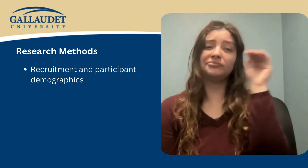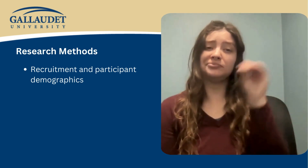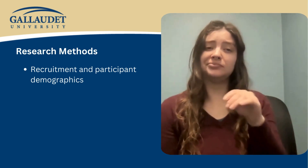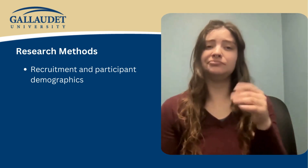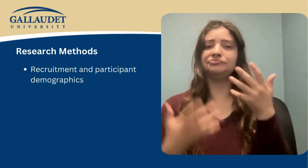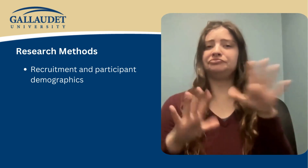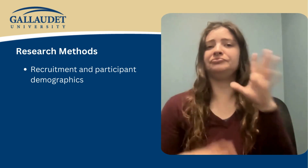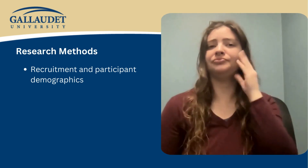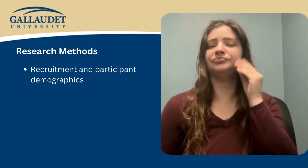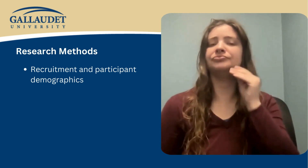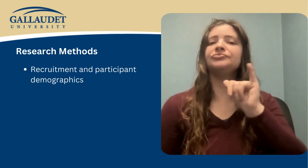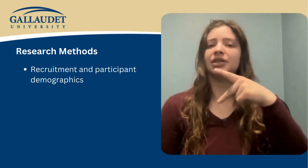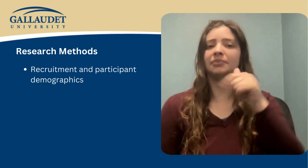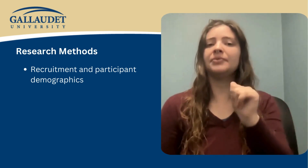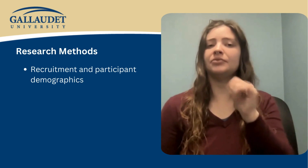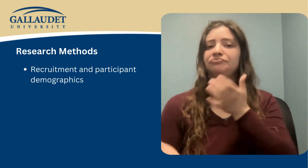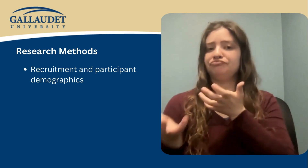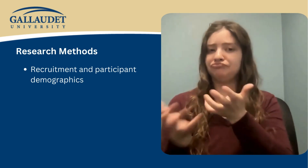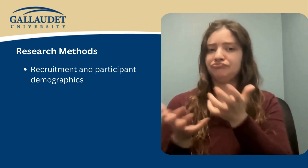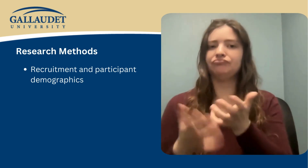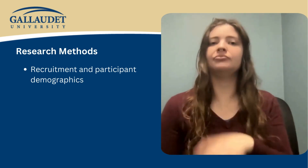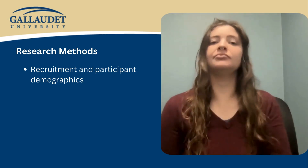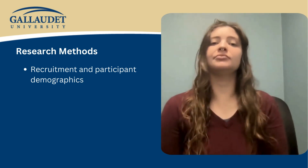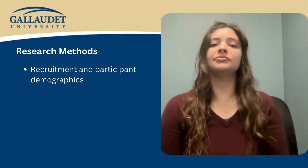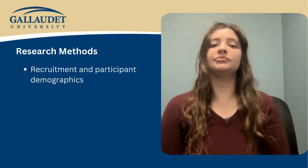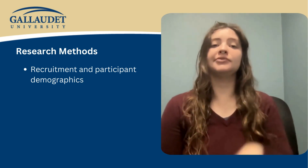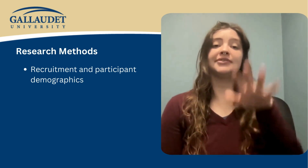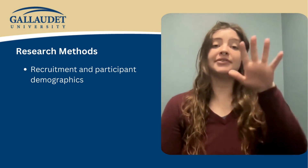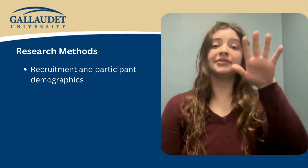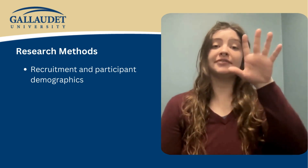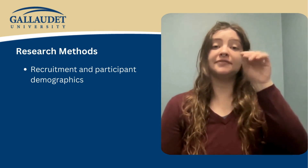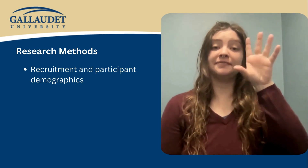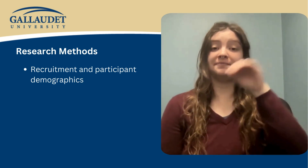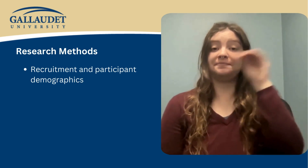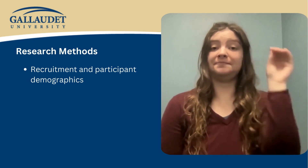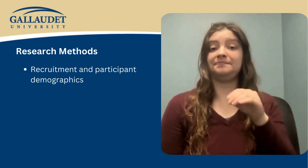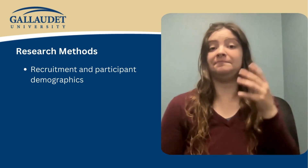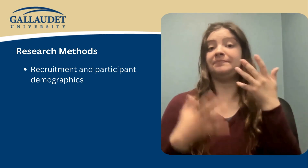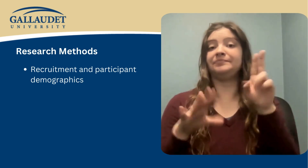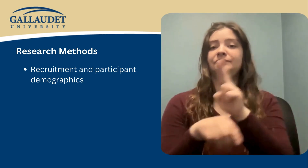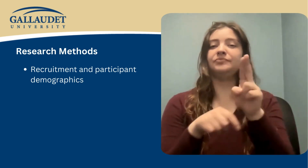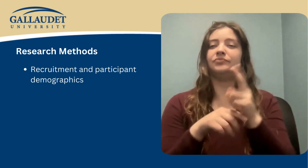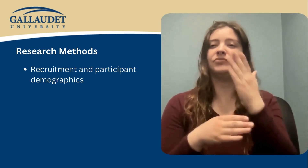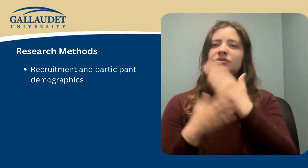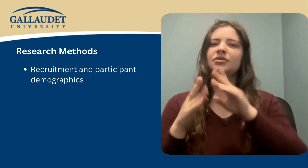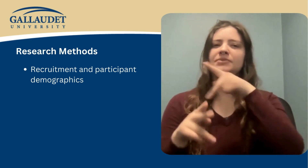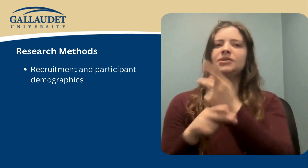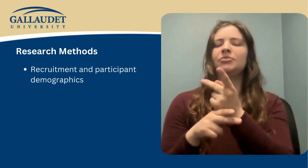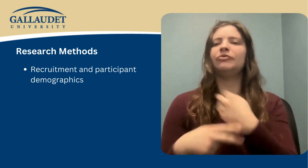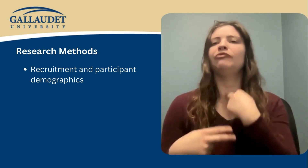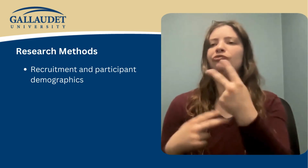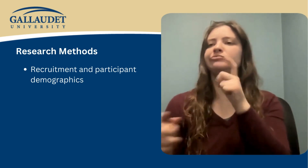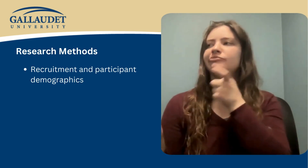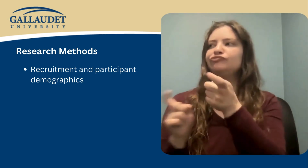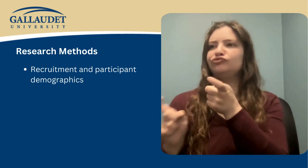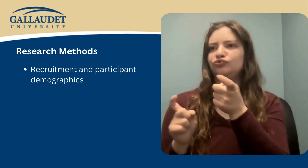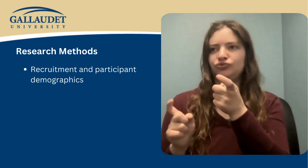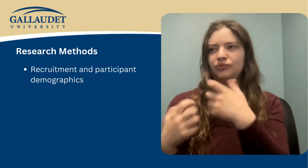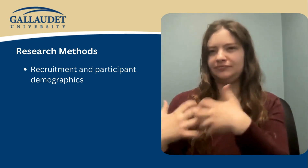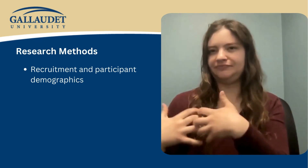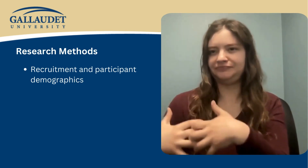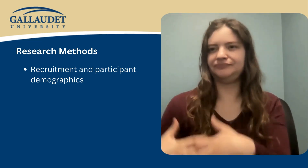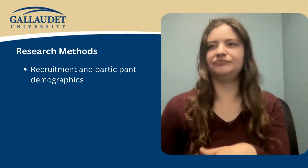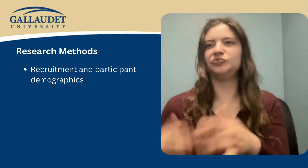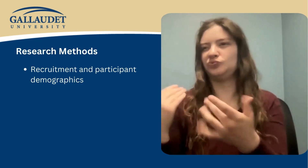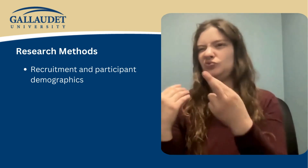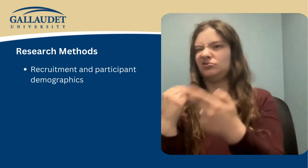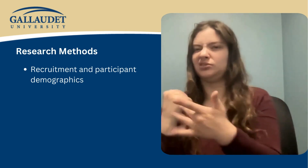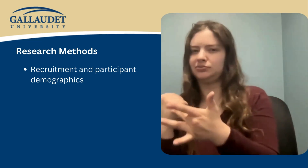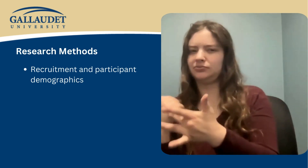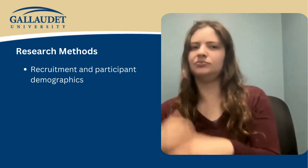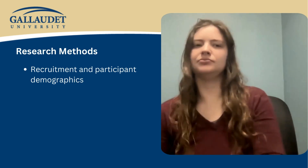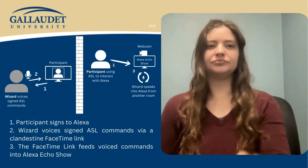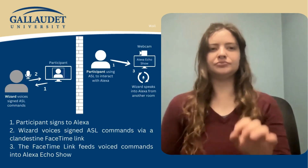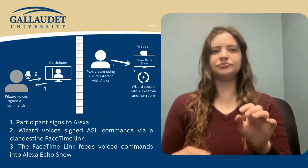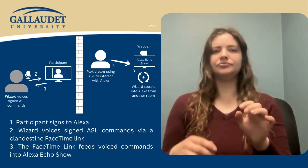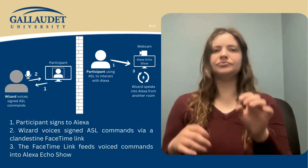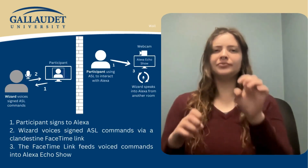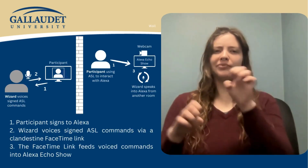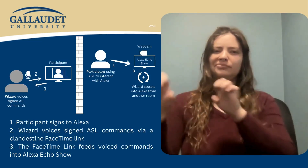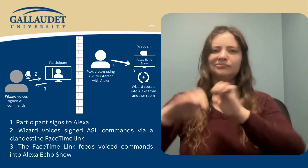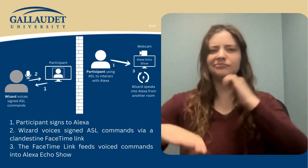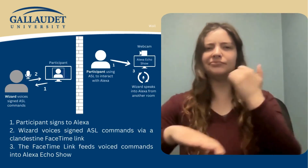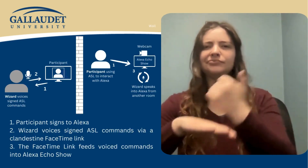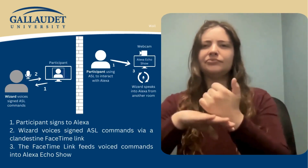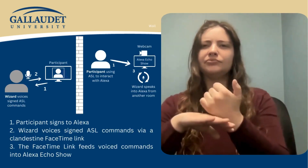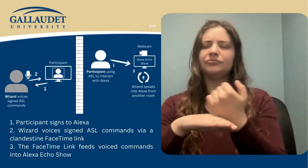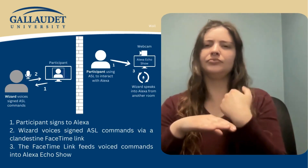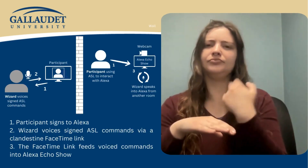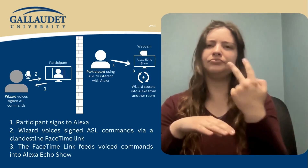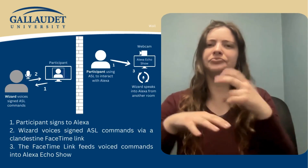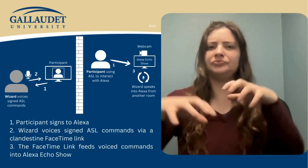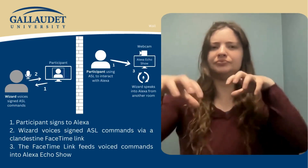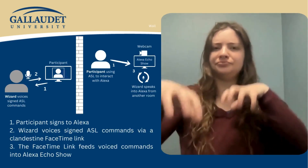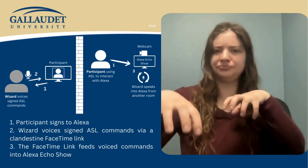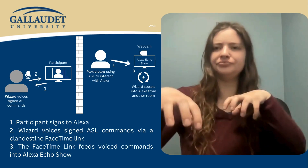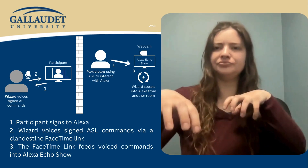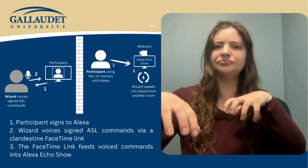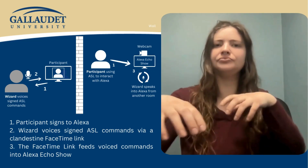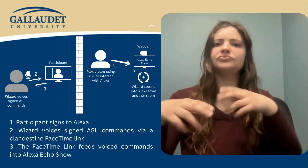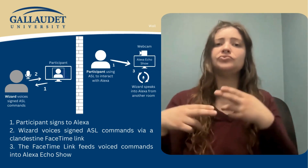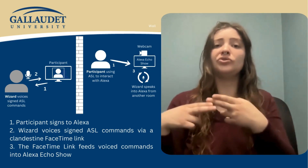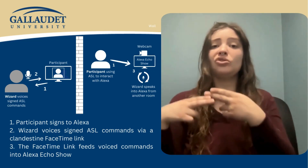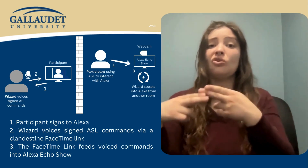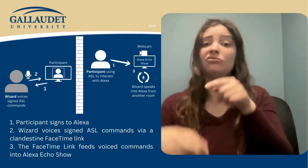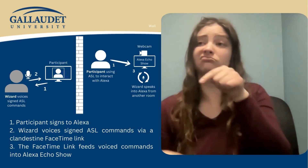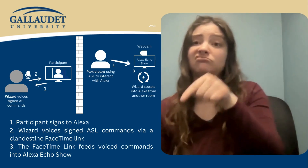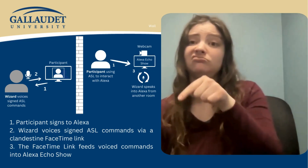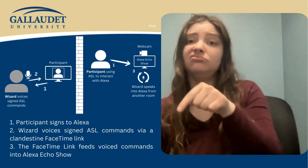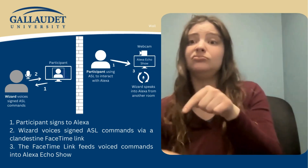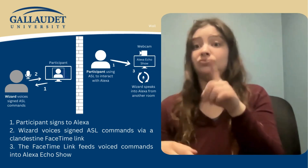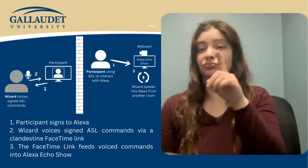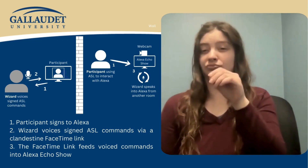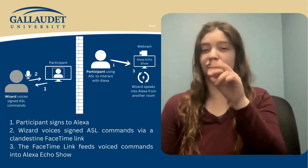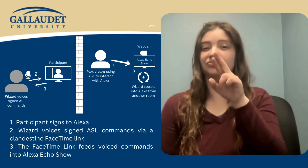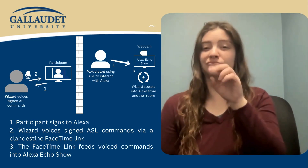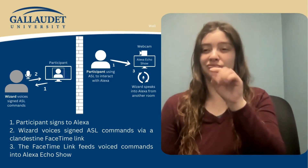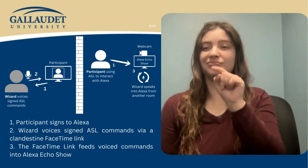25% report experience with IPAs, and only half report using forms of voice control.